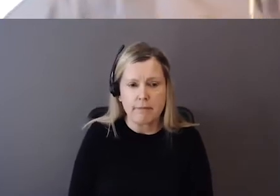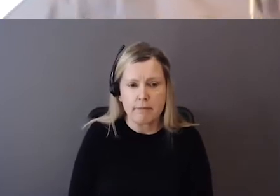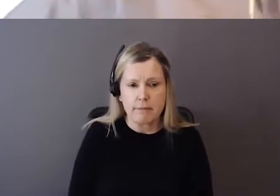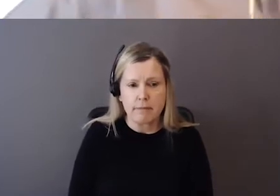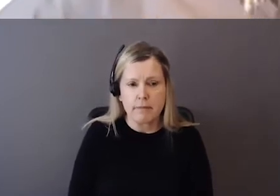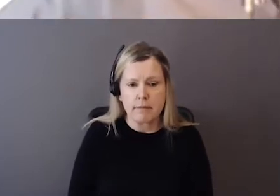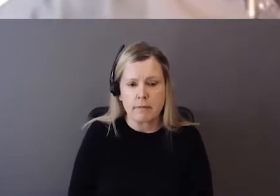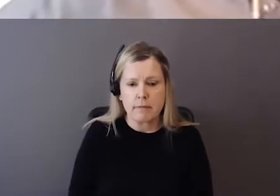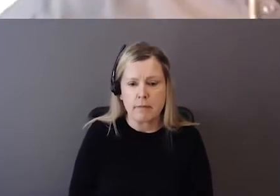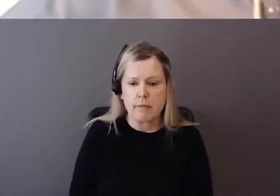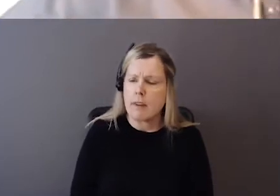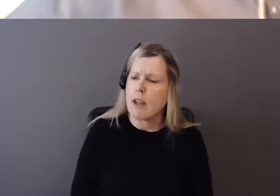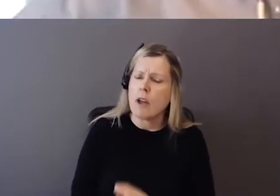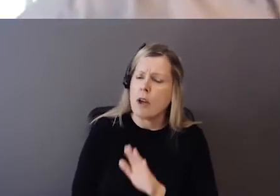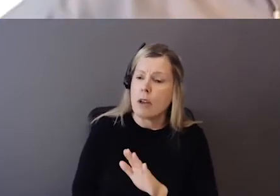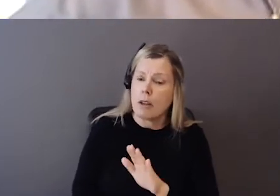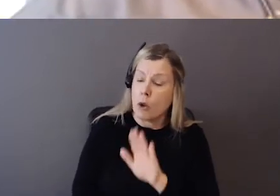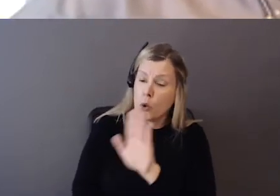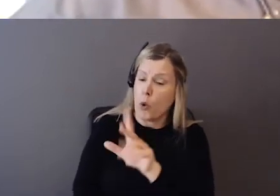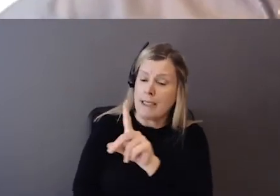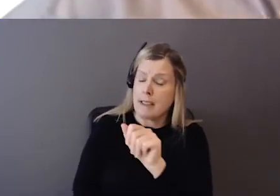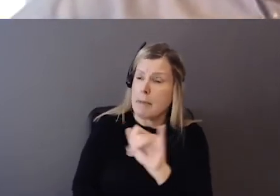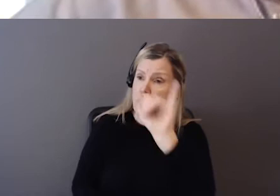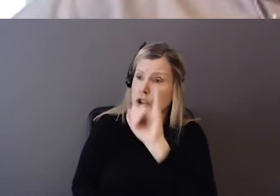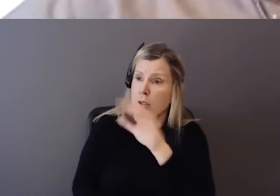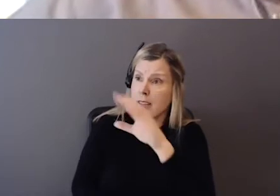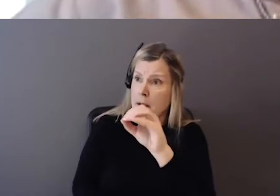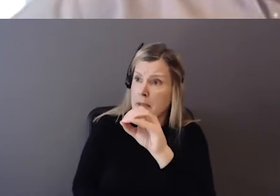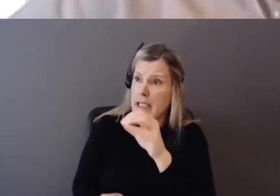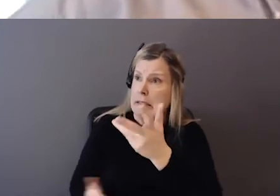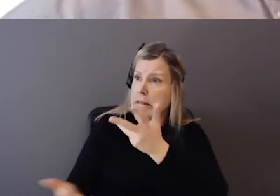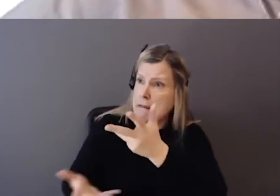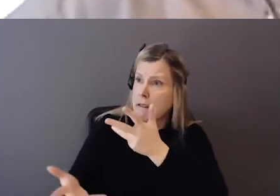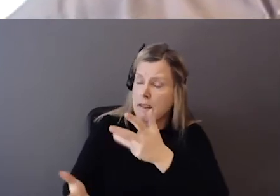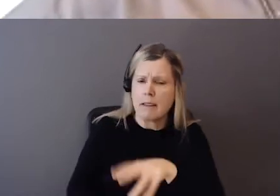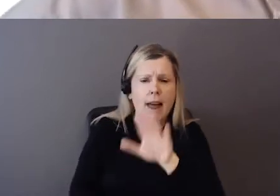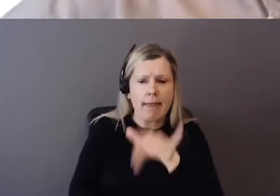And what about the disability insurer? What was that relationship like and how